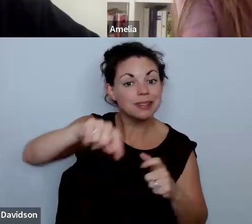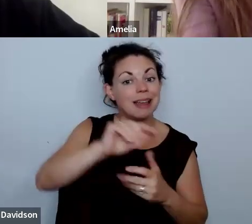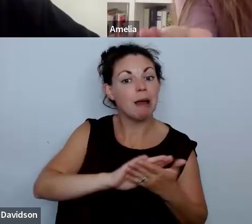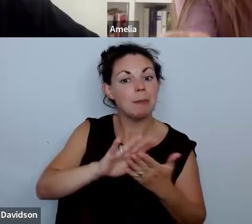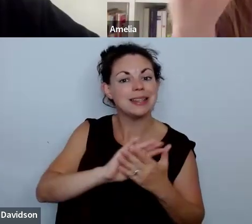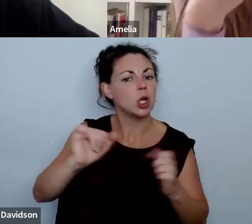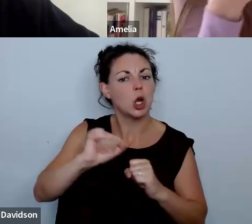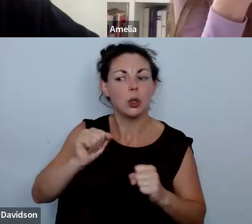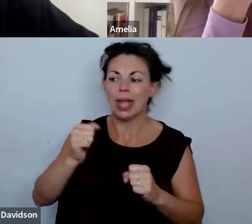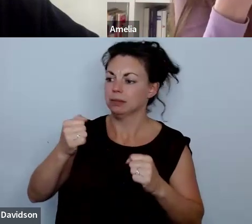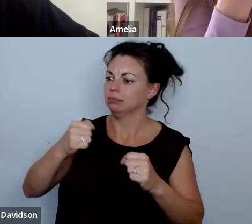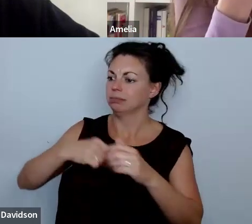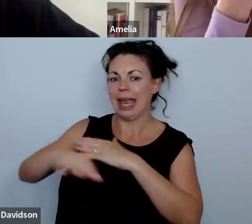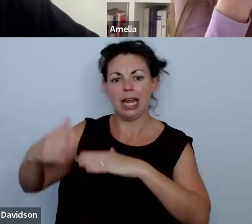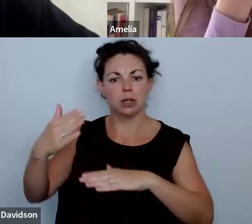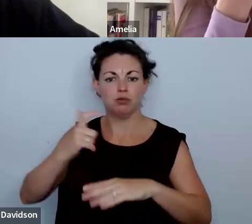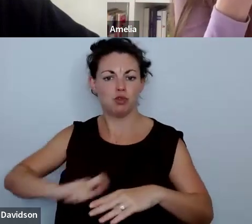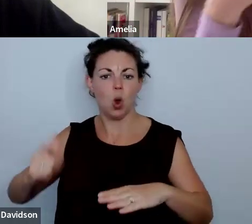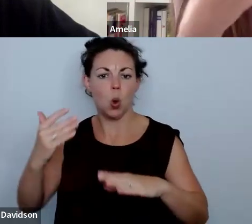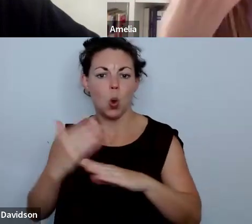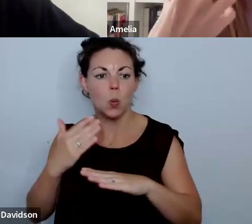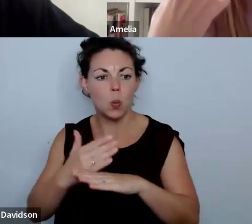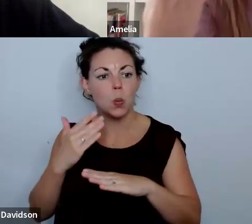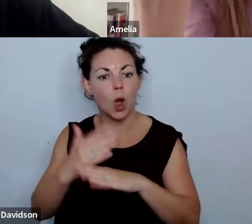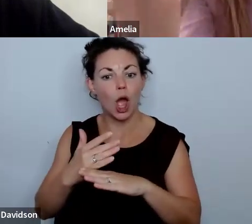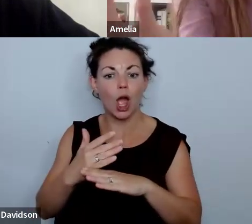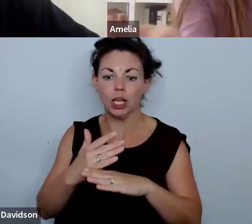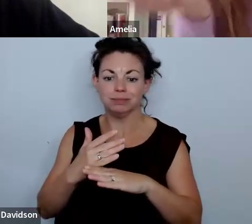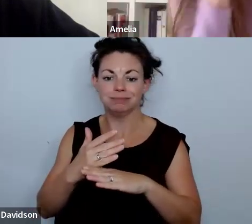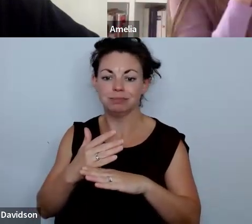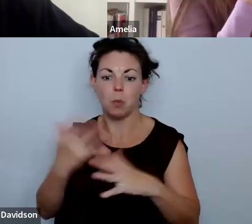to a green paper, but are there other ways you would recommend to kind of influence policy?